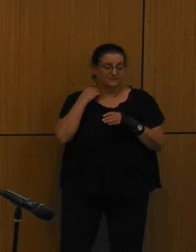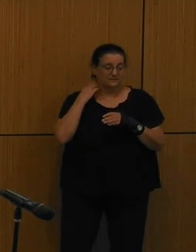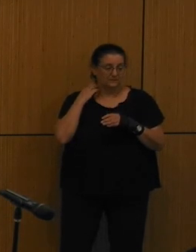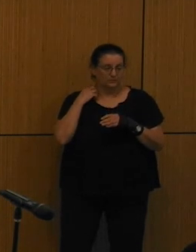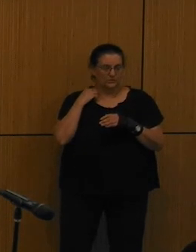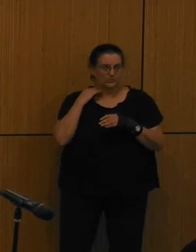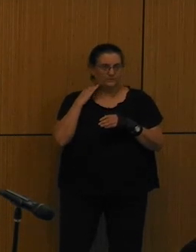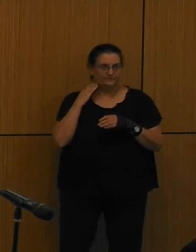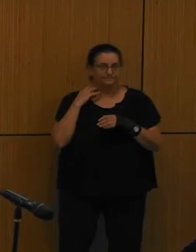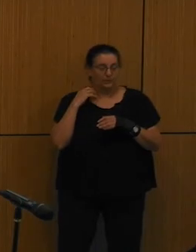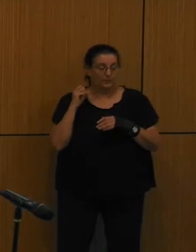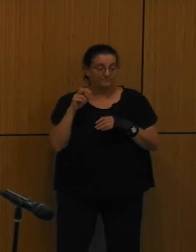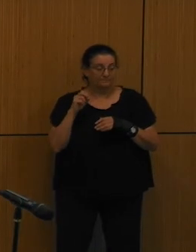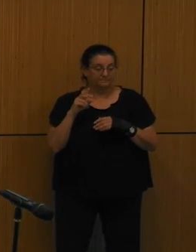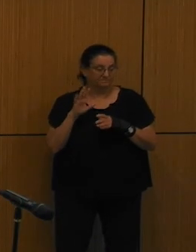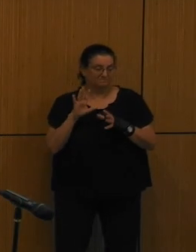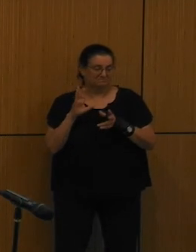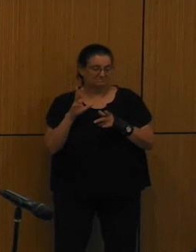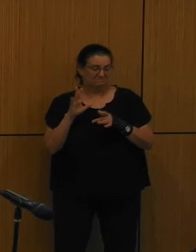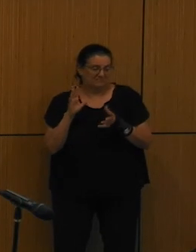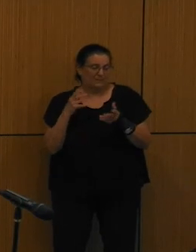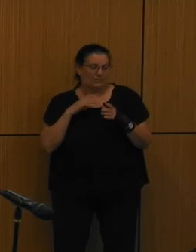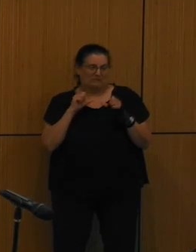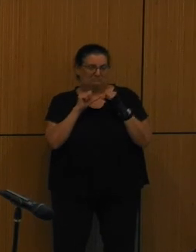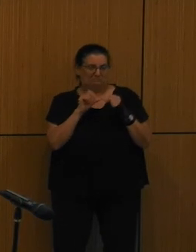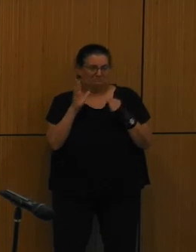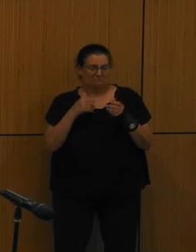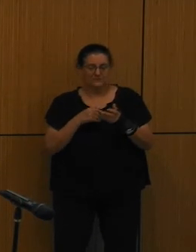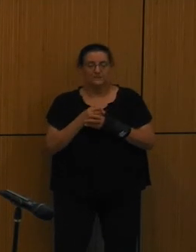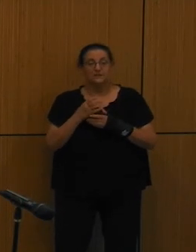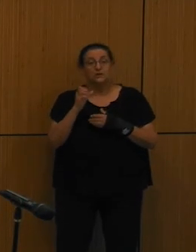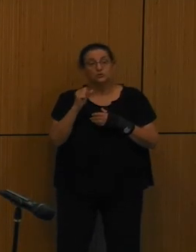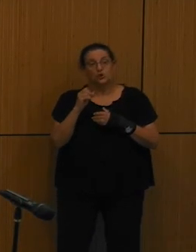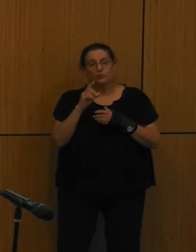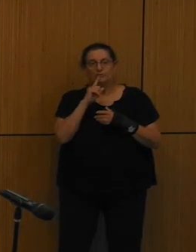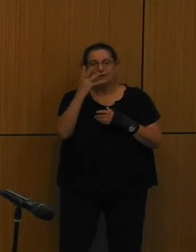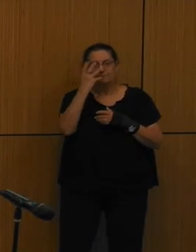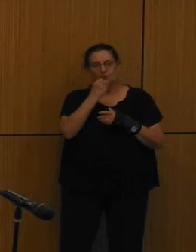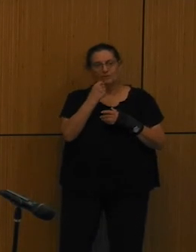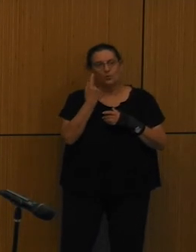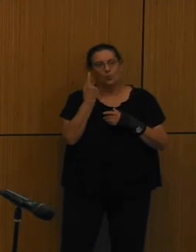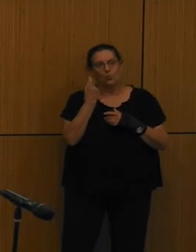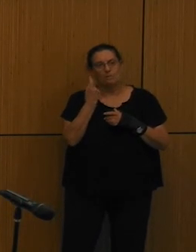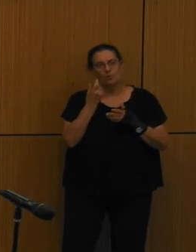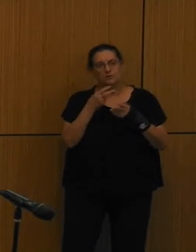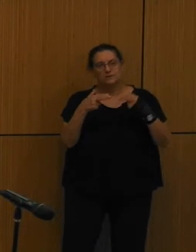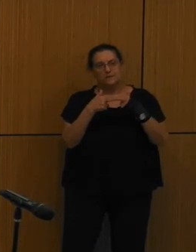But they're just endlessly beautiful and, one last slide there, and I will tell you that that